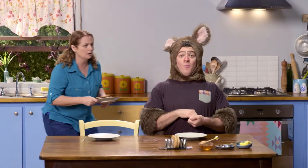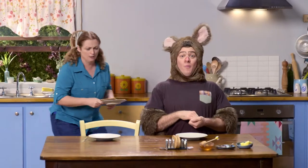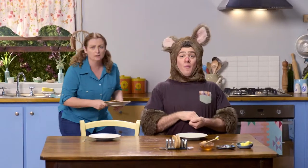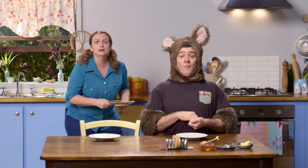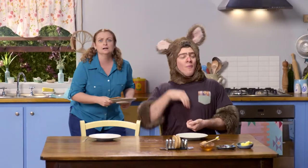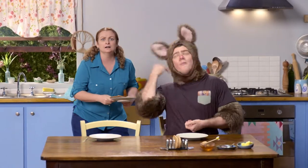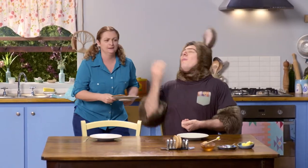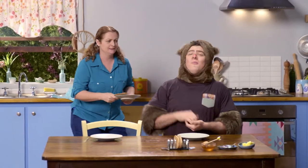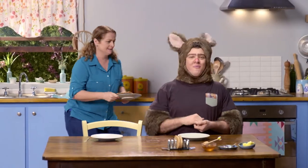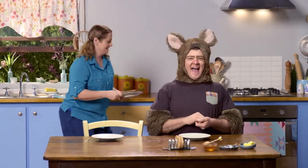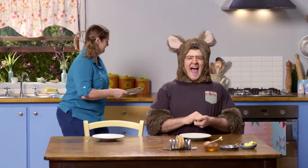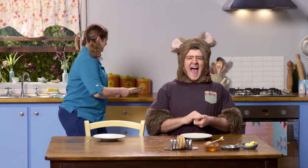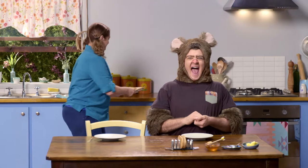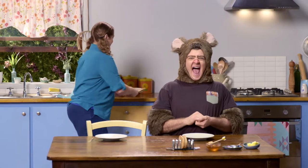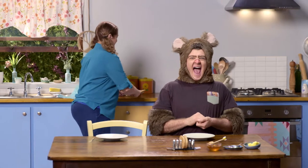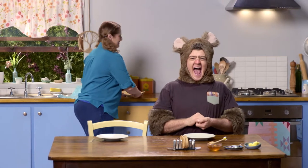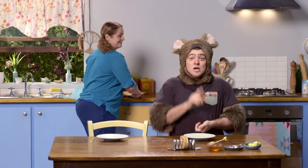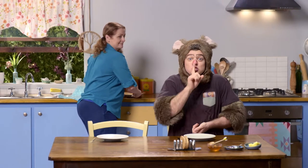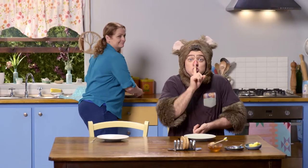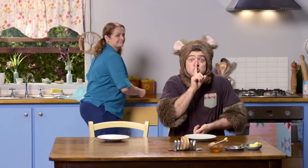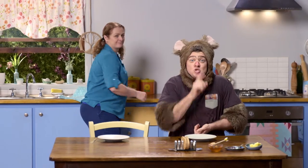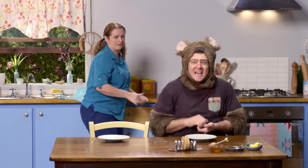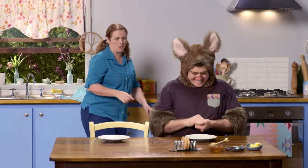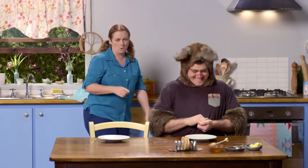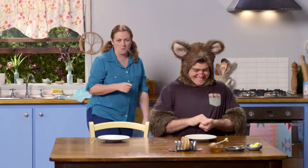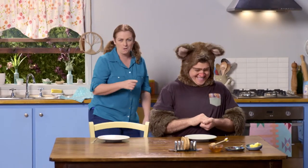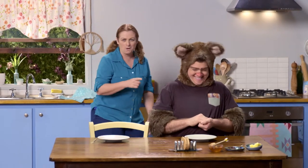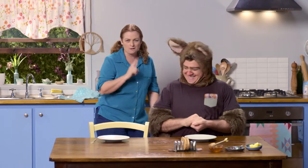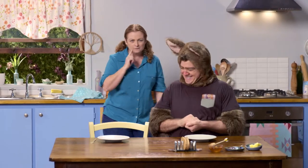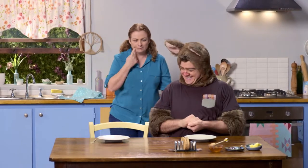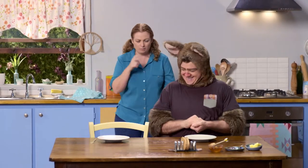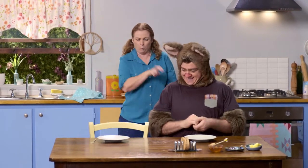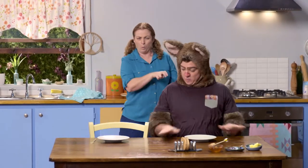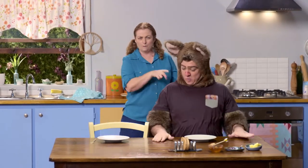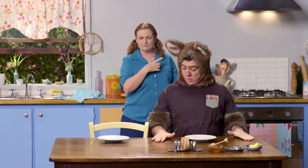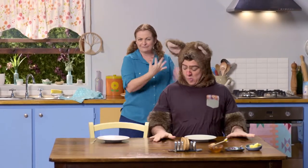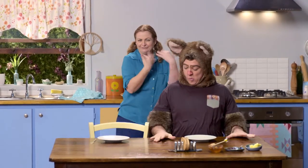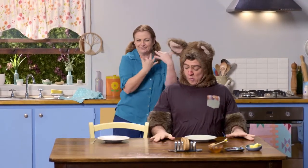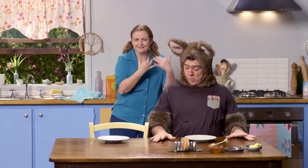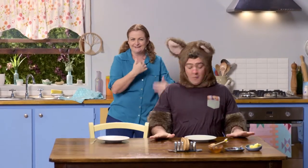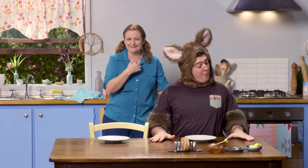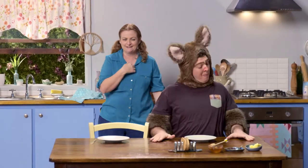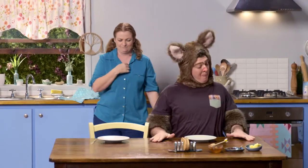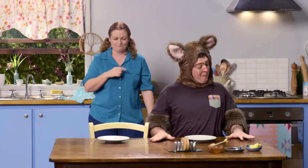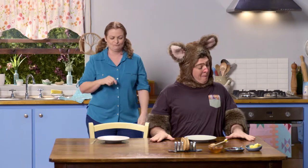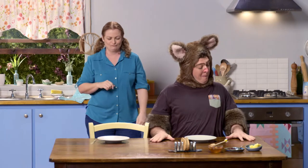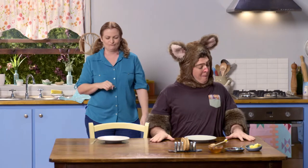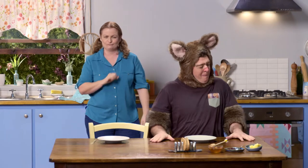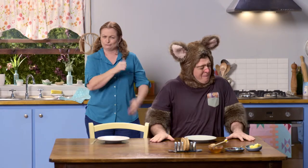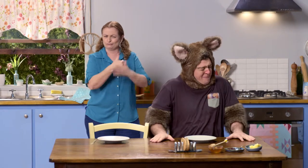Oh. Oh. Shh. Oh, that cheeky Possum is playing a trick on me.